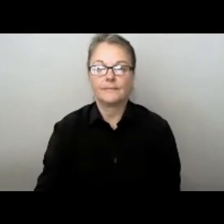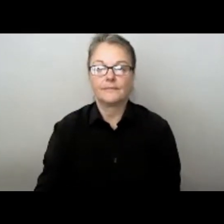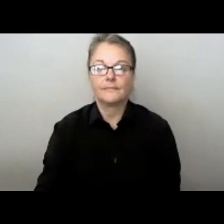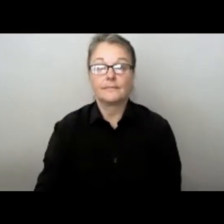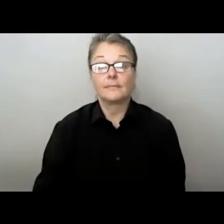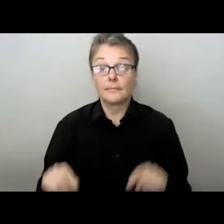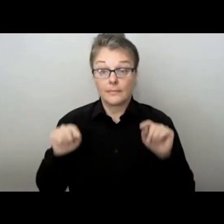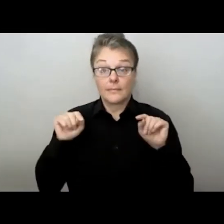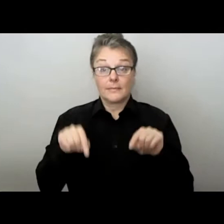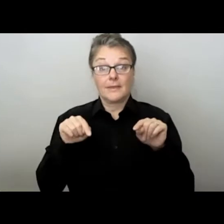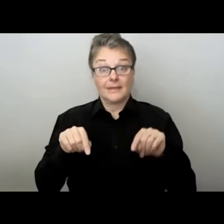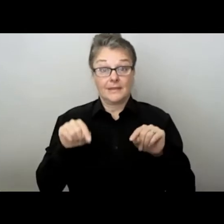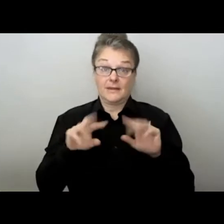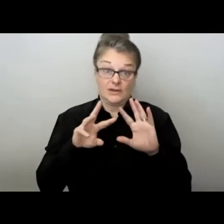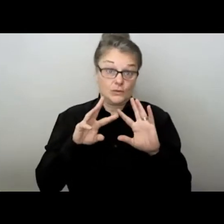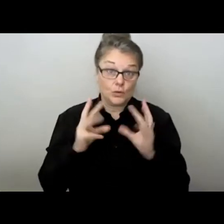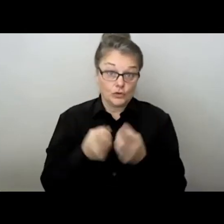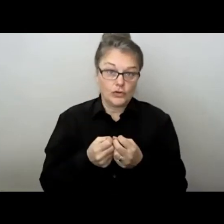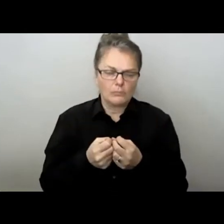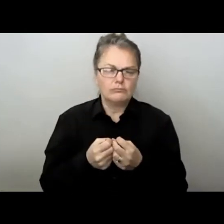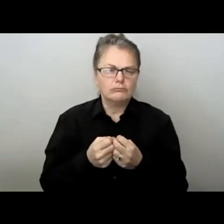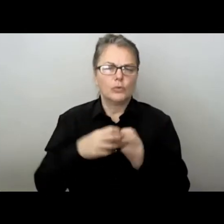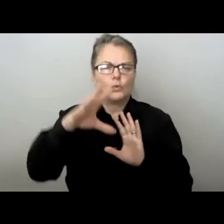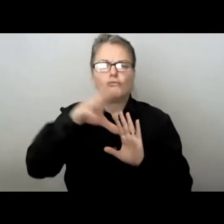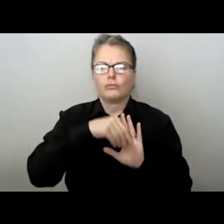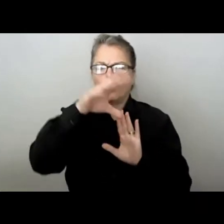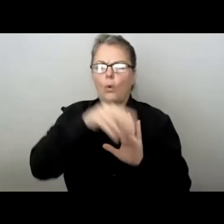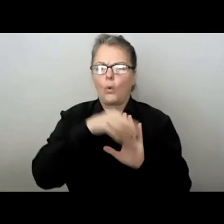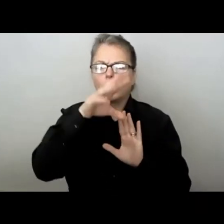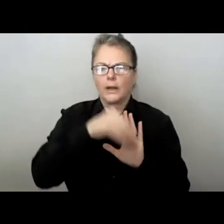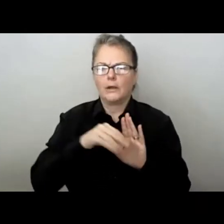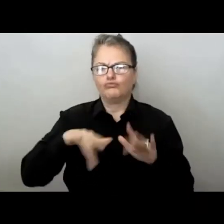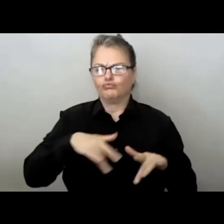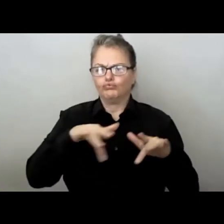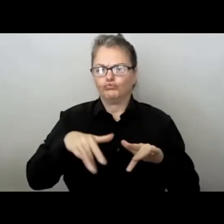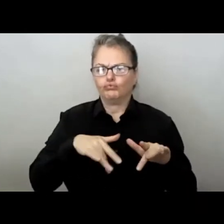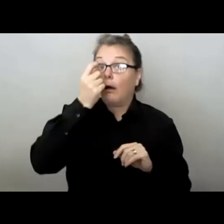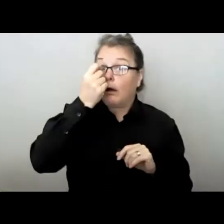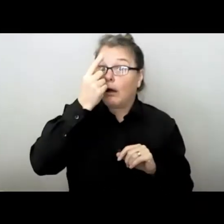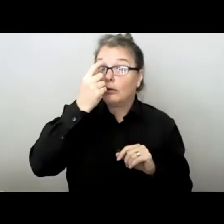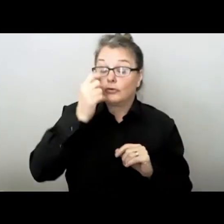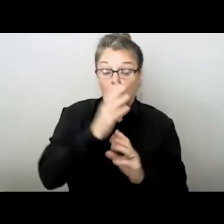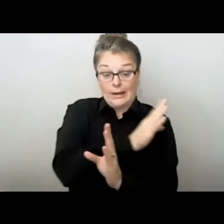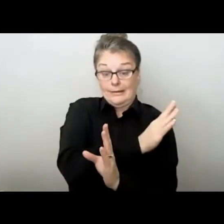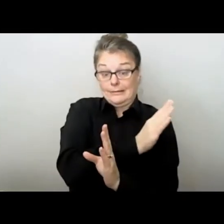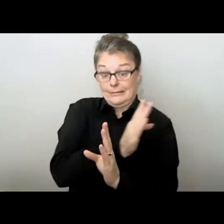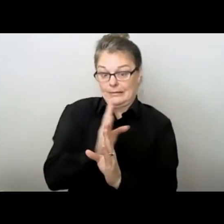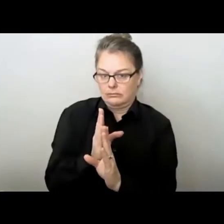THIS WORKSHOP IS BEING RECORDED BUT WE ARE ONLY RECORDING THIS FIRST HALF.